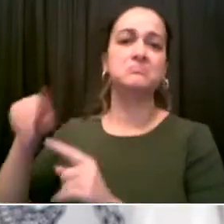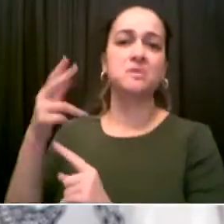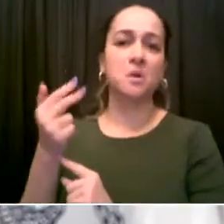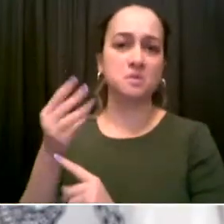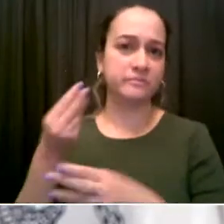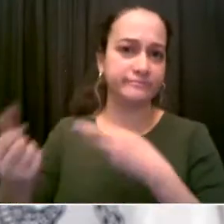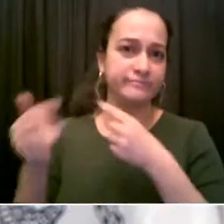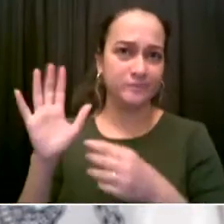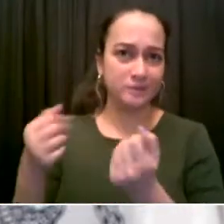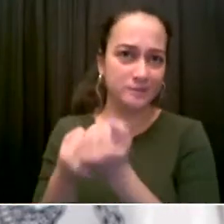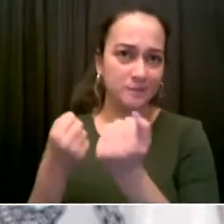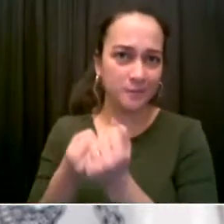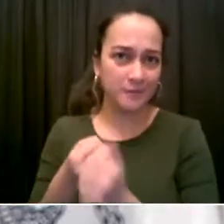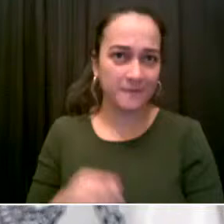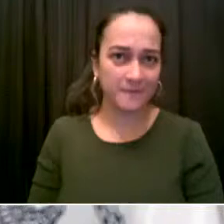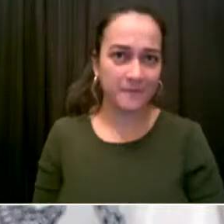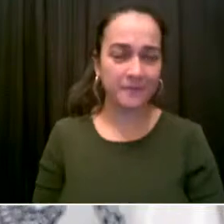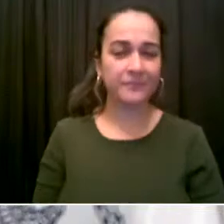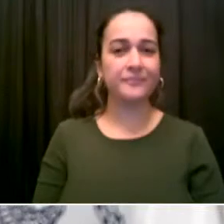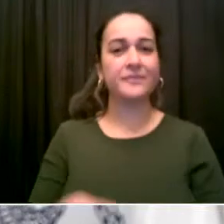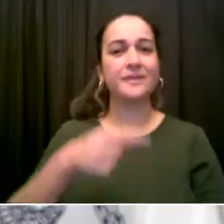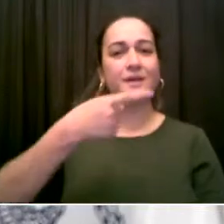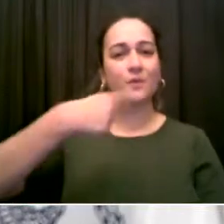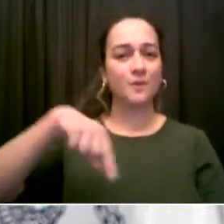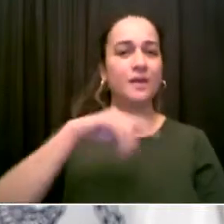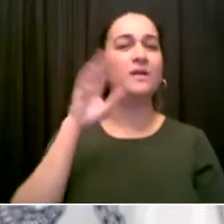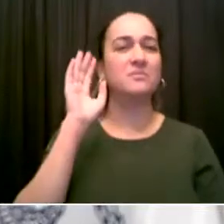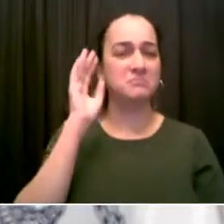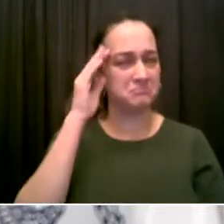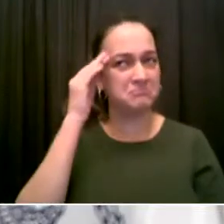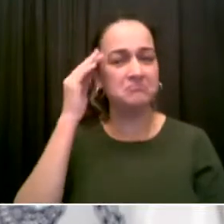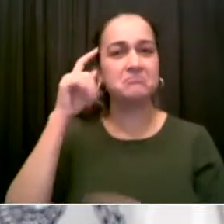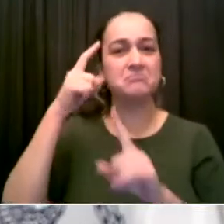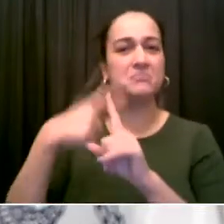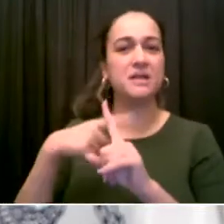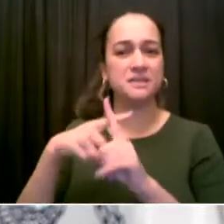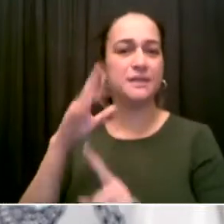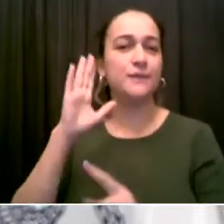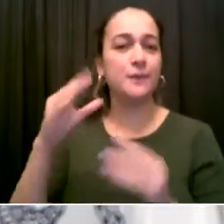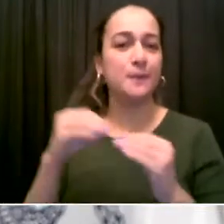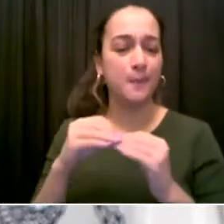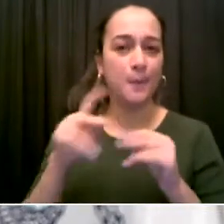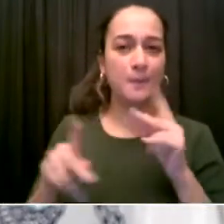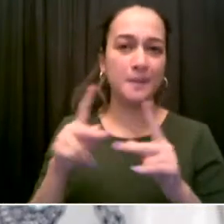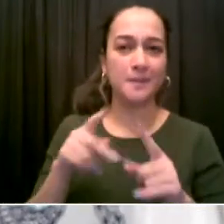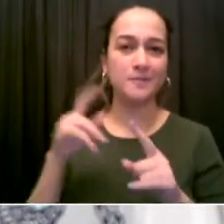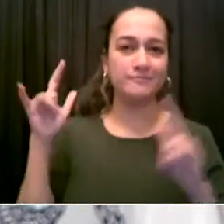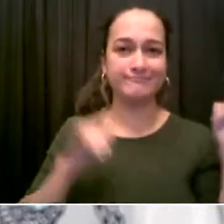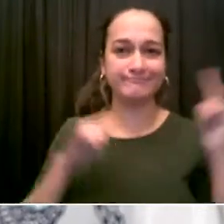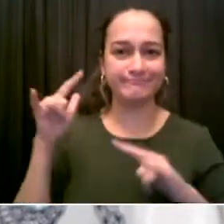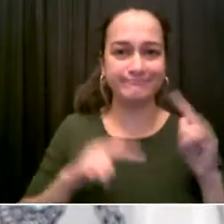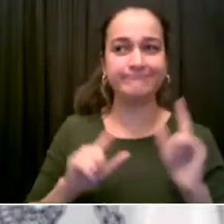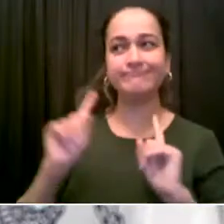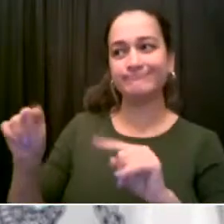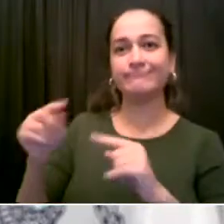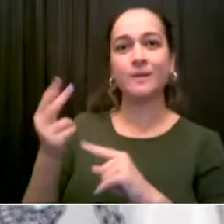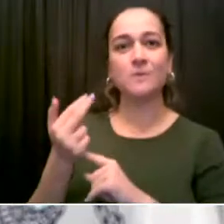STARTING TO PICK